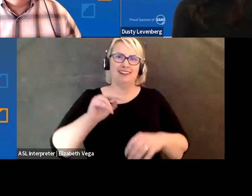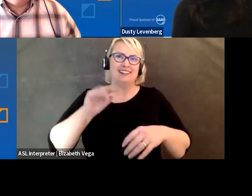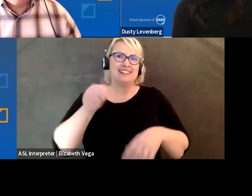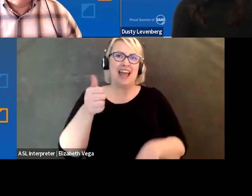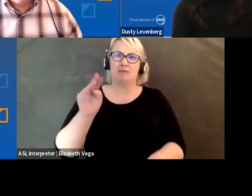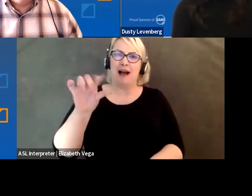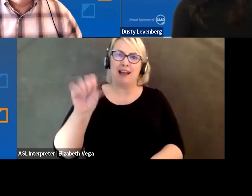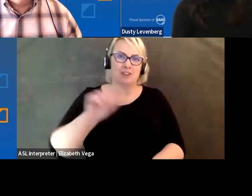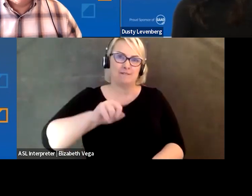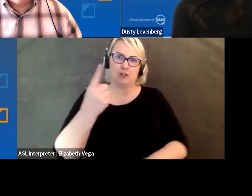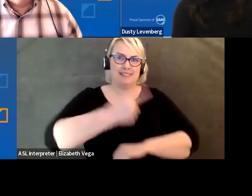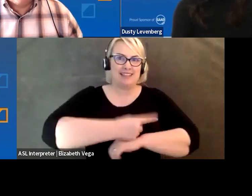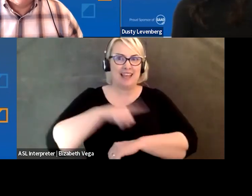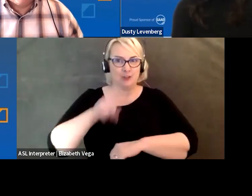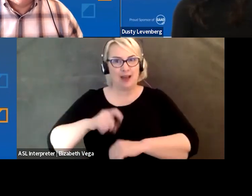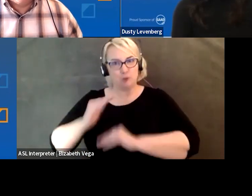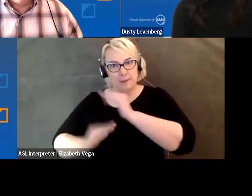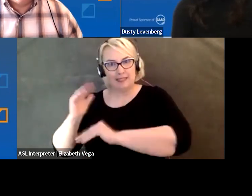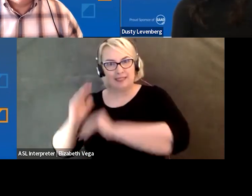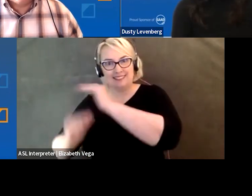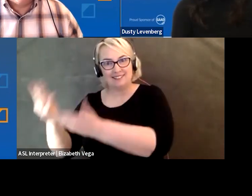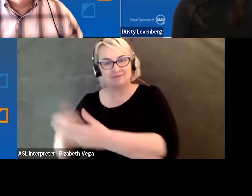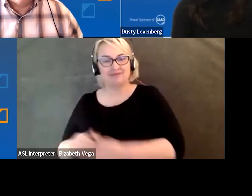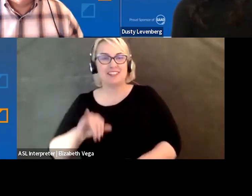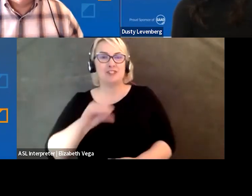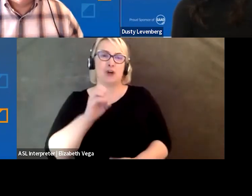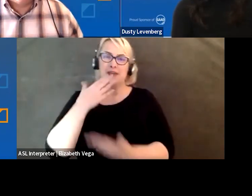Dennis Lembree: Yeah.